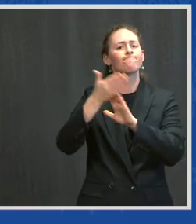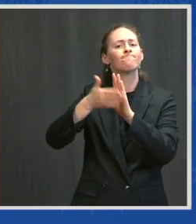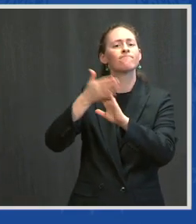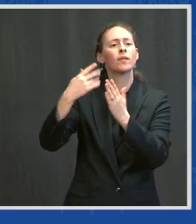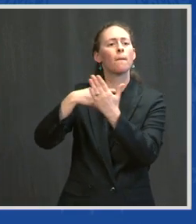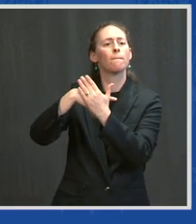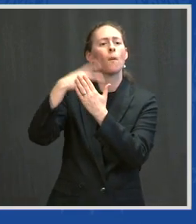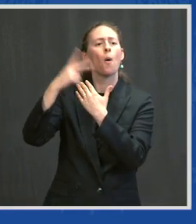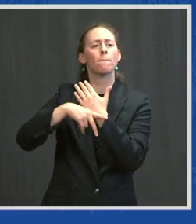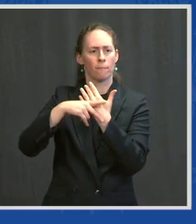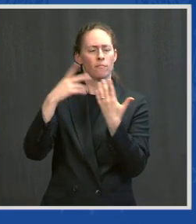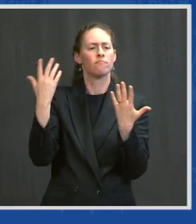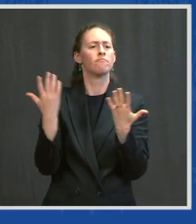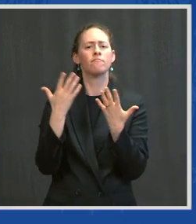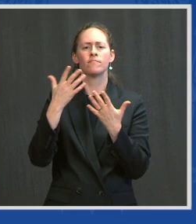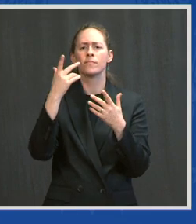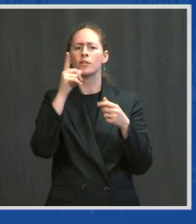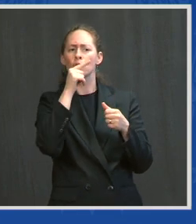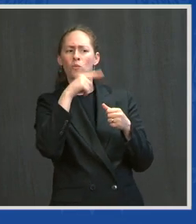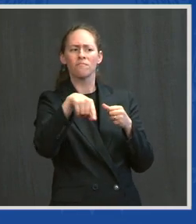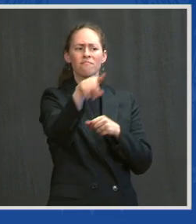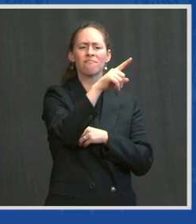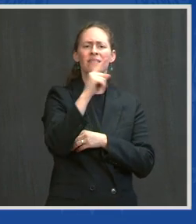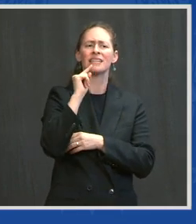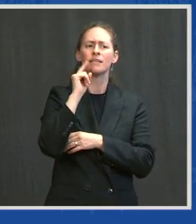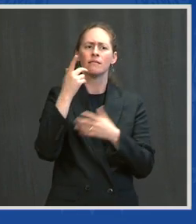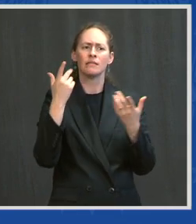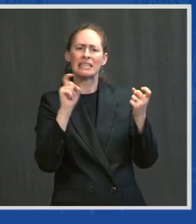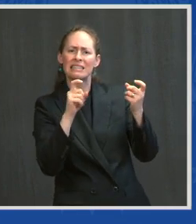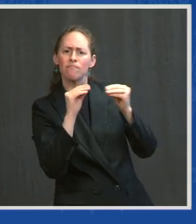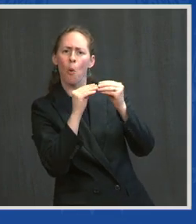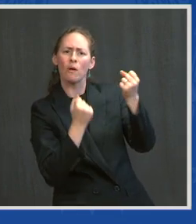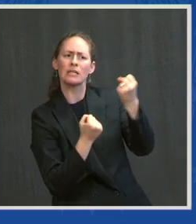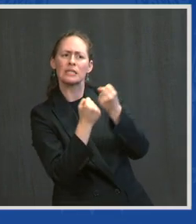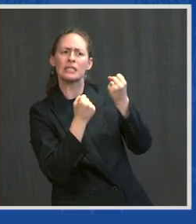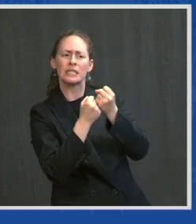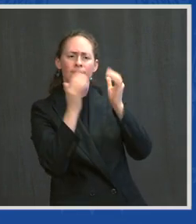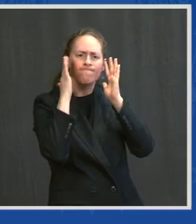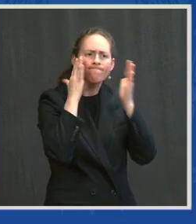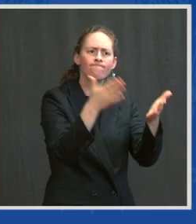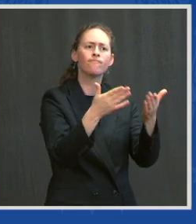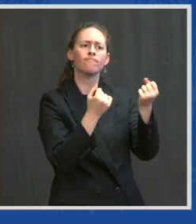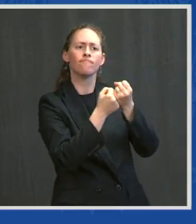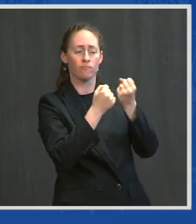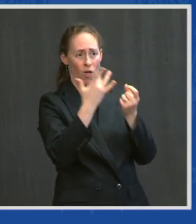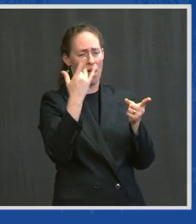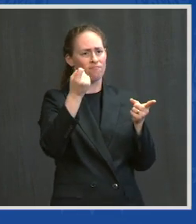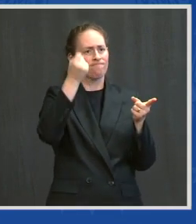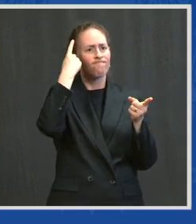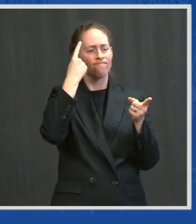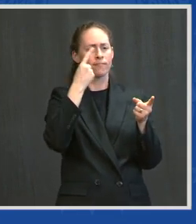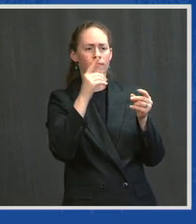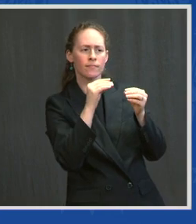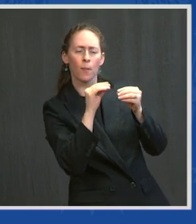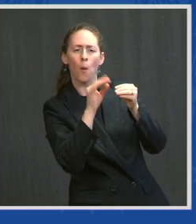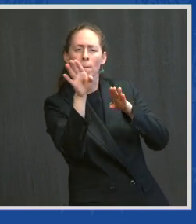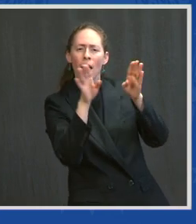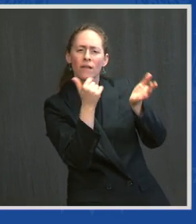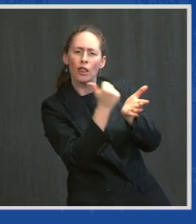with cognitive behavioral -- cognitive behavioral therapy to help them react to the impulses by slowing down